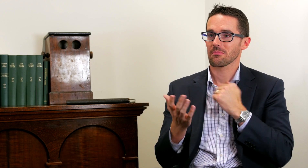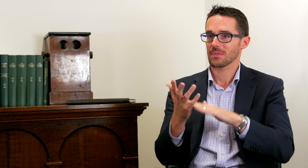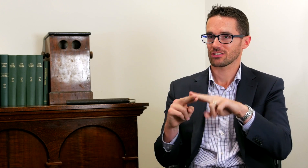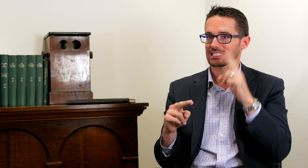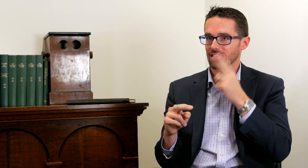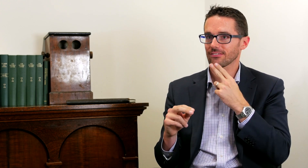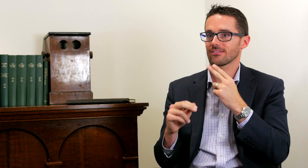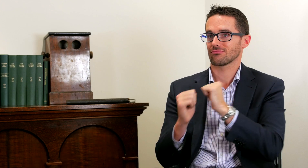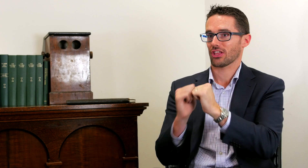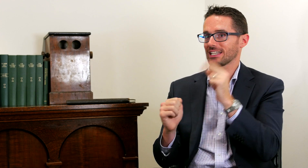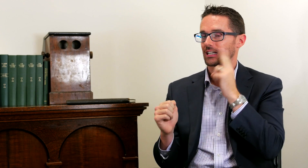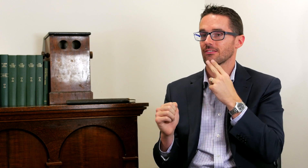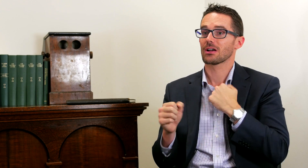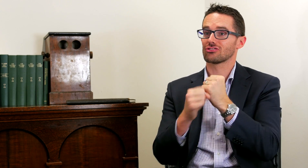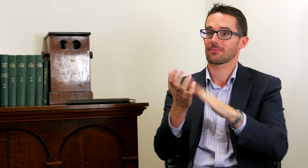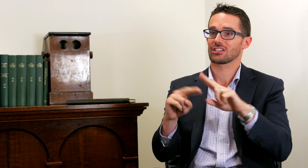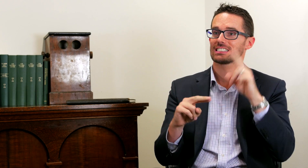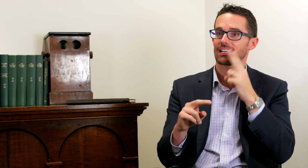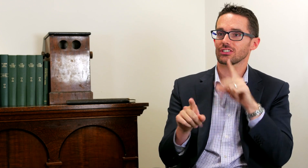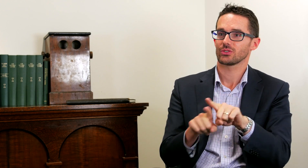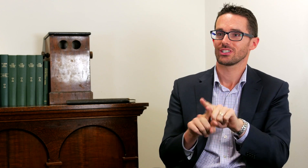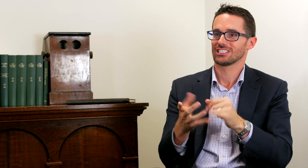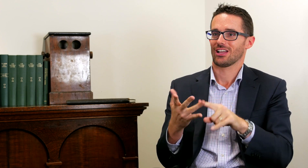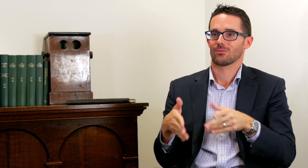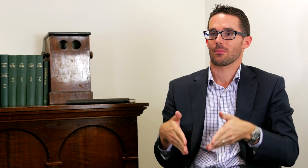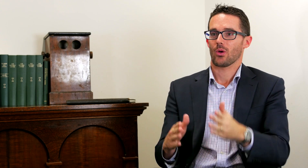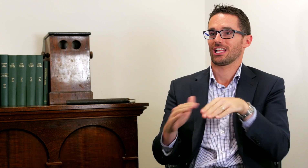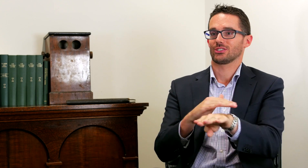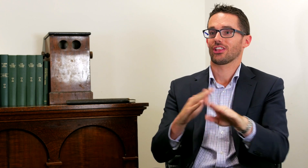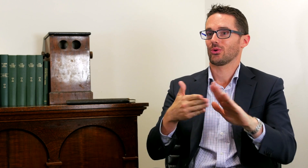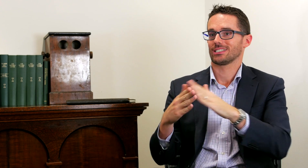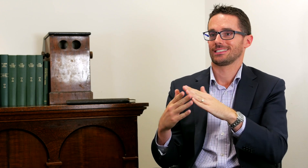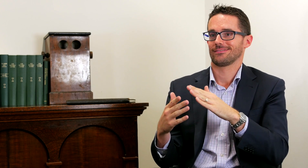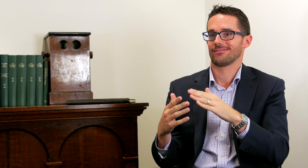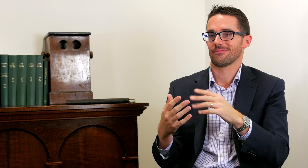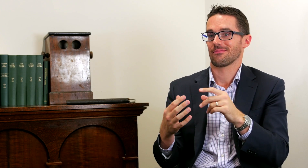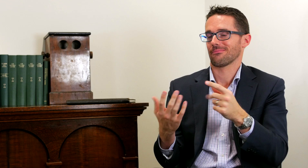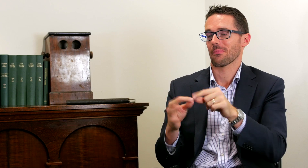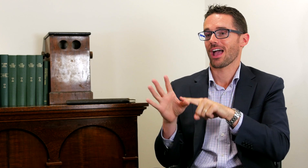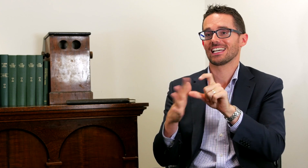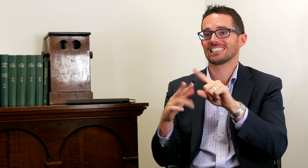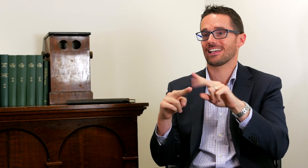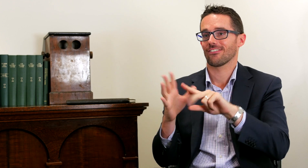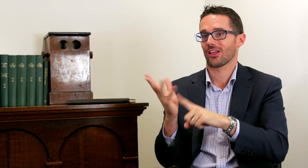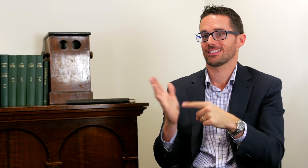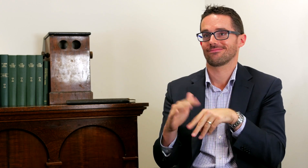My parents are deaf, my brother's deaf and my grandparents were deaf too, so I was born into the community by default